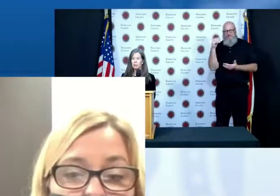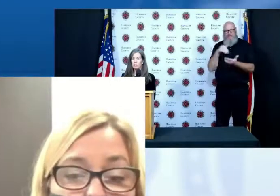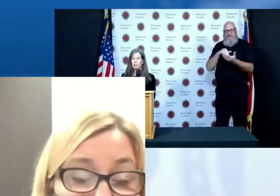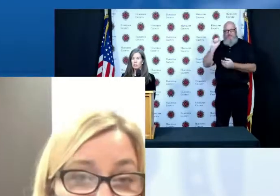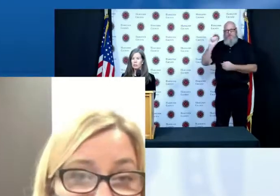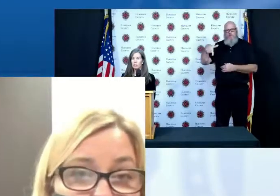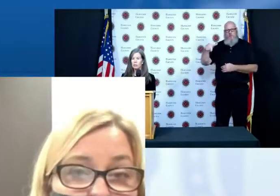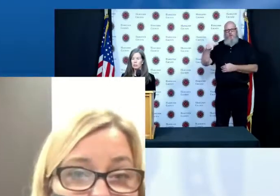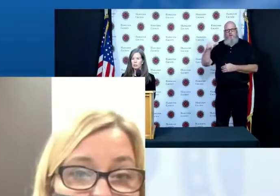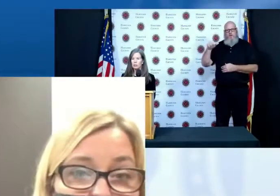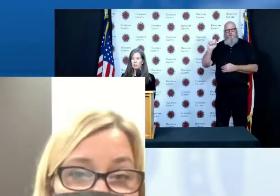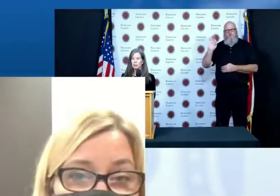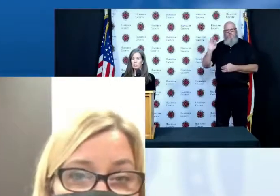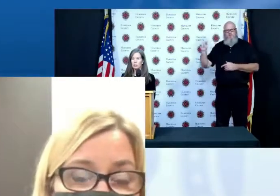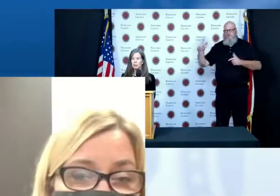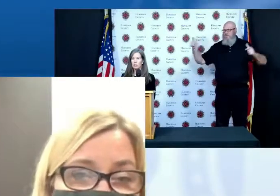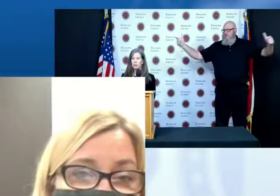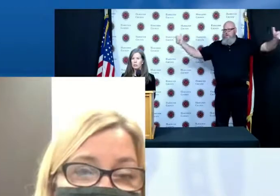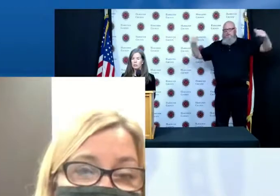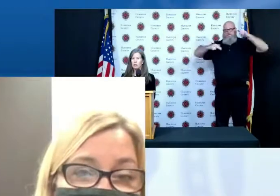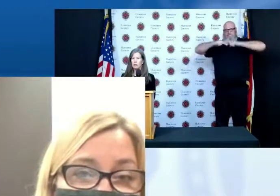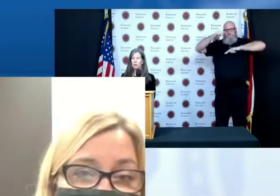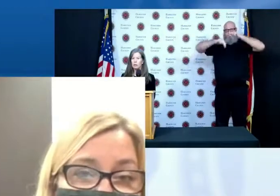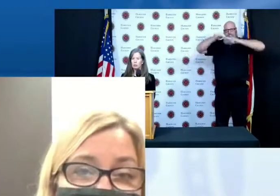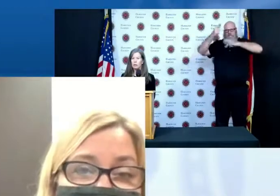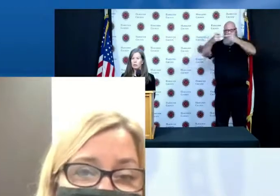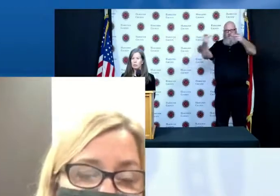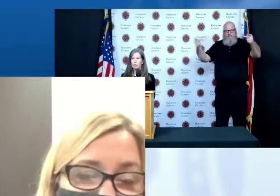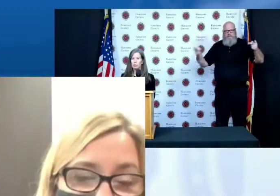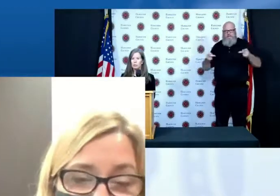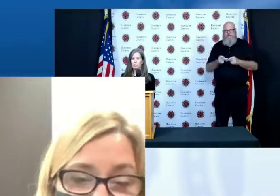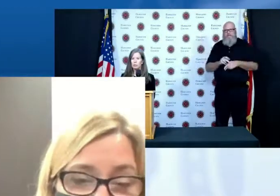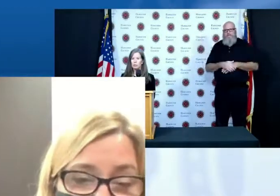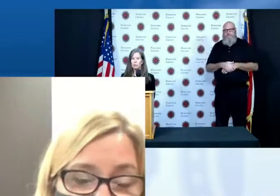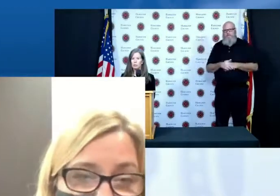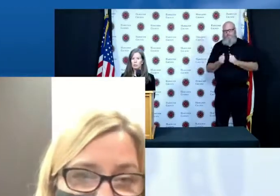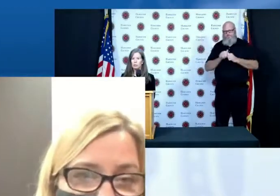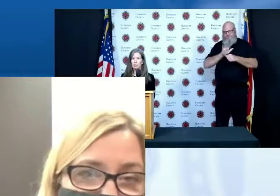the Public Health Department to administer the vaccine to be able to stay with the social